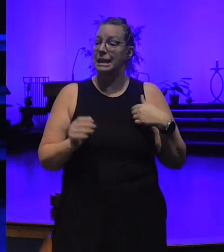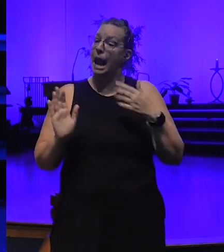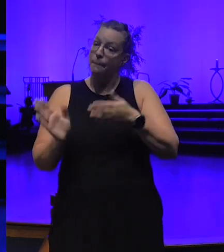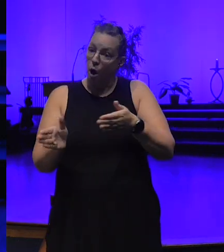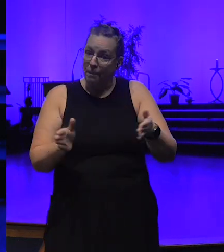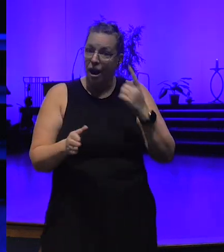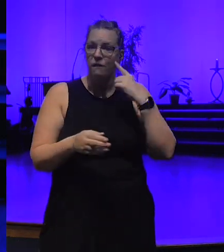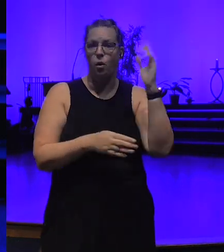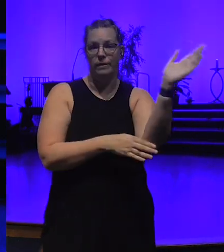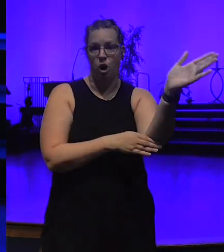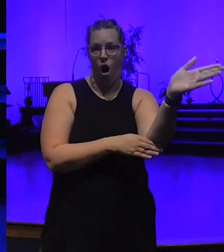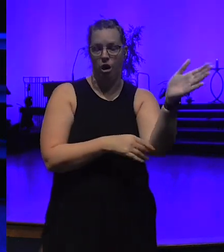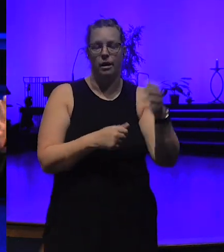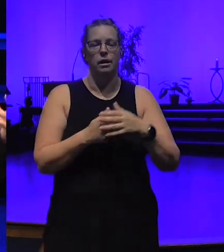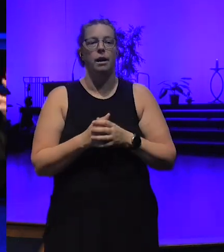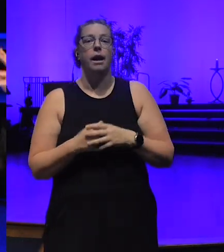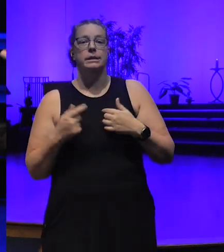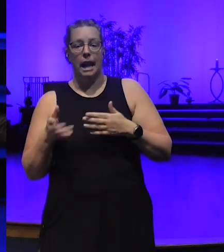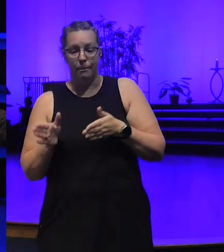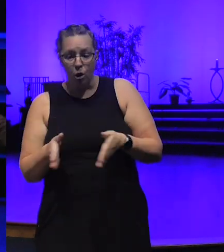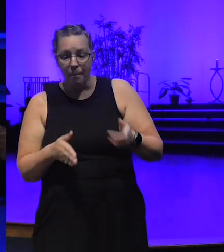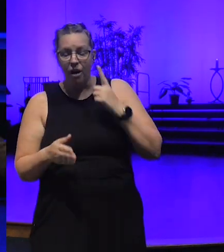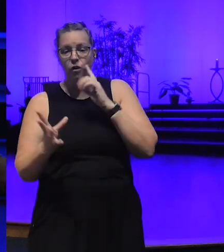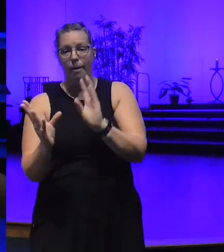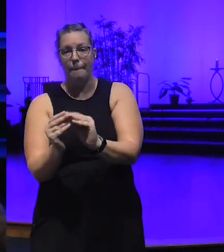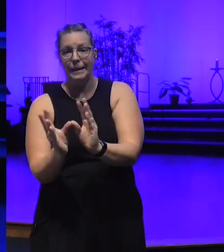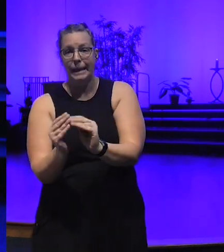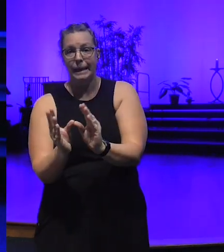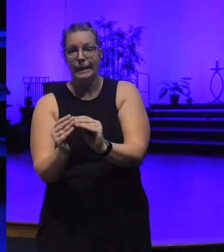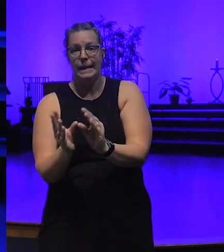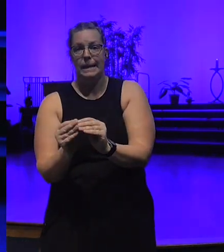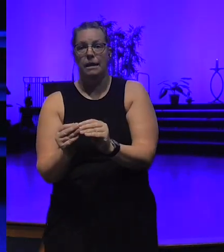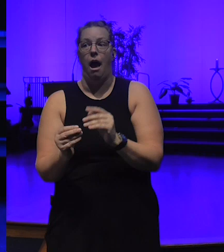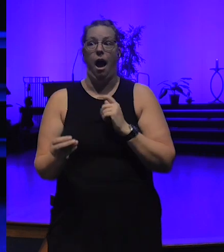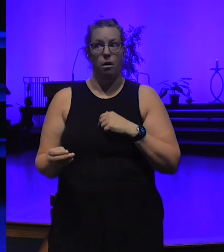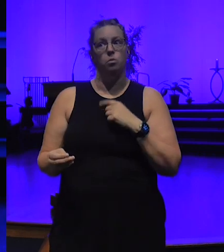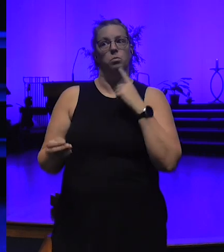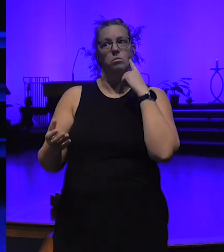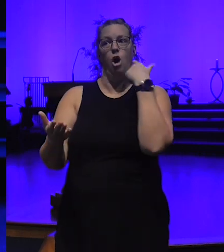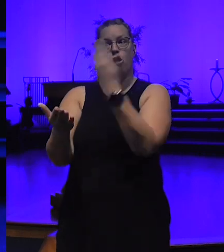today did they I prepare for the meeting that I have across town that I'm going to be late for